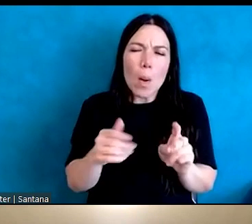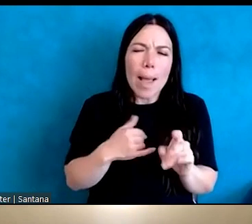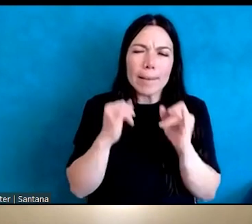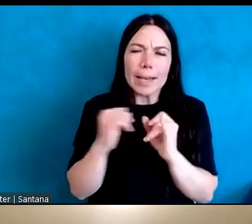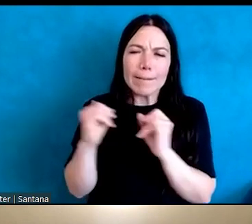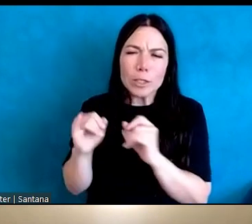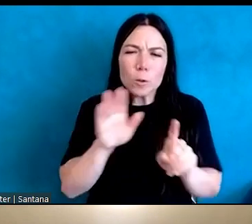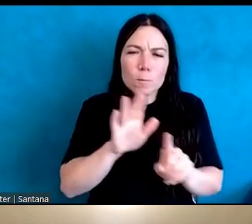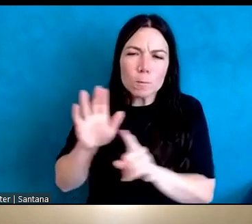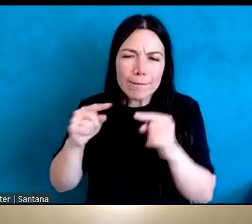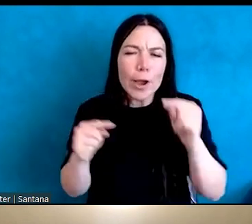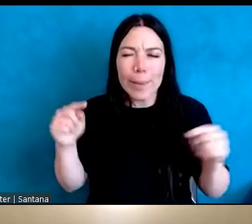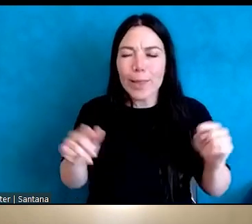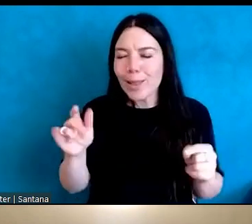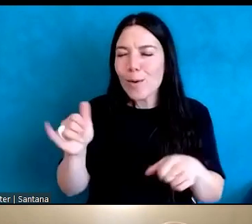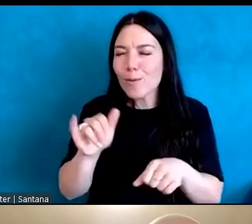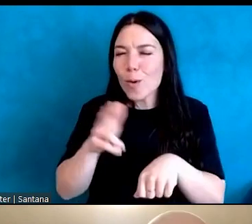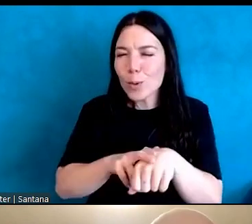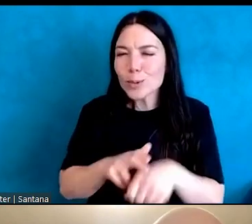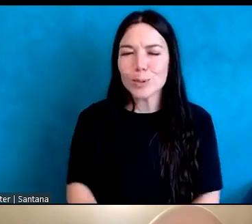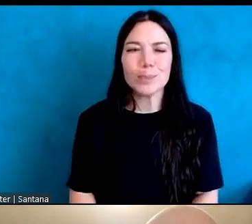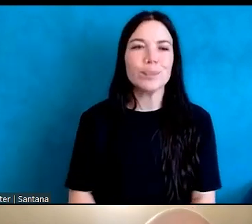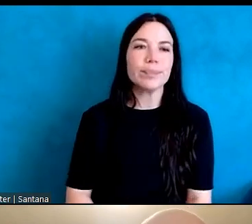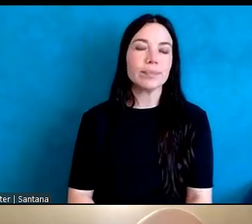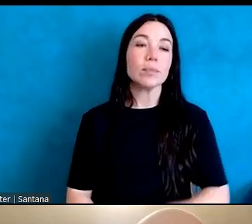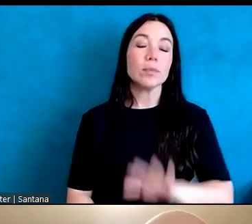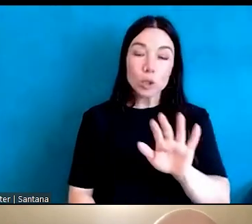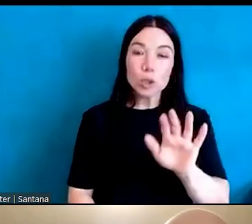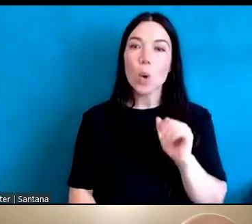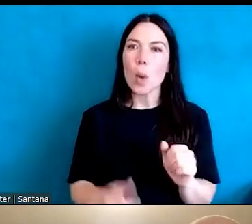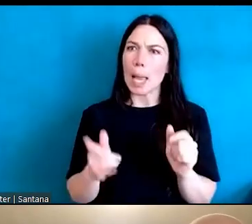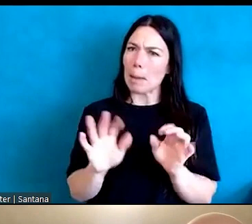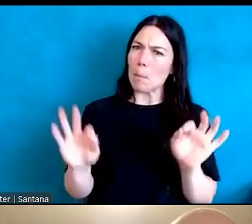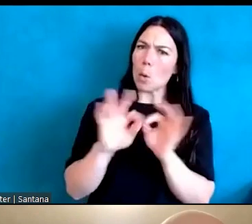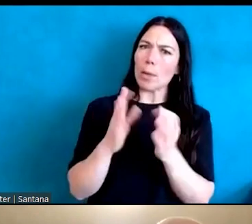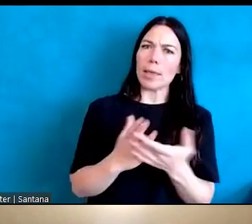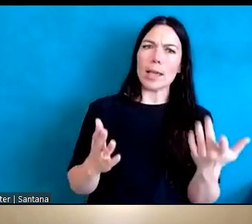Importantly, what we found is that growth in conversational terms and vocabulary reciprocally